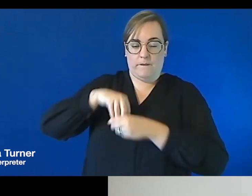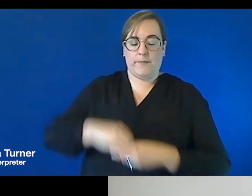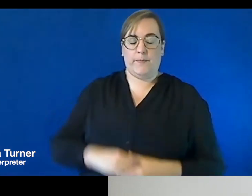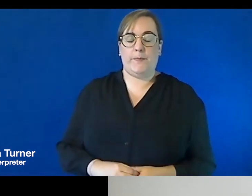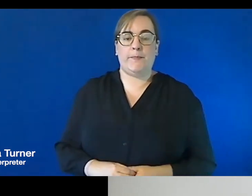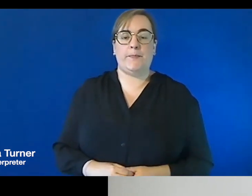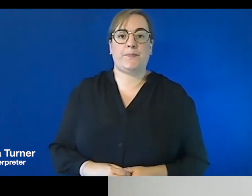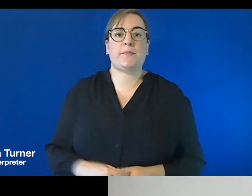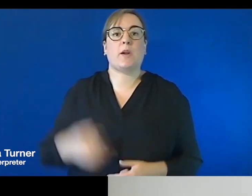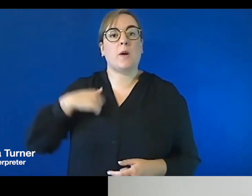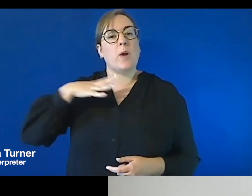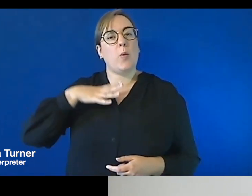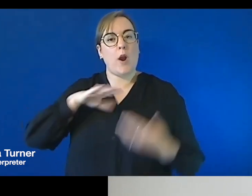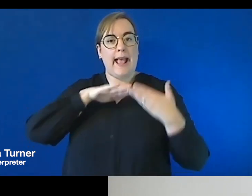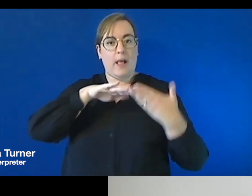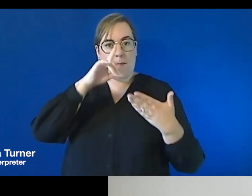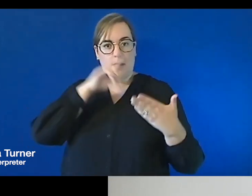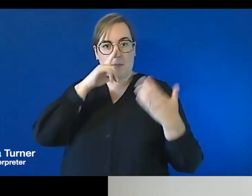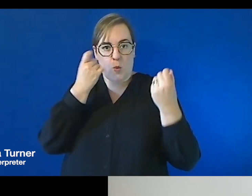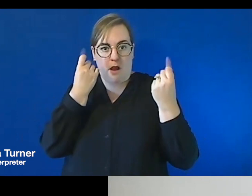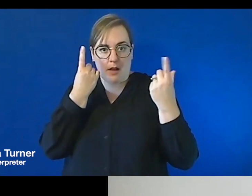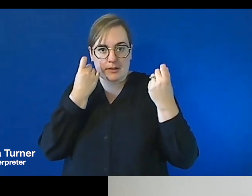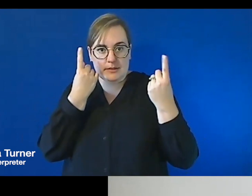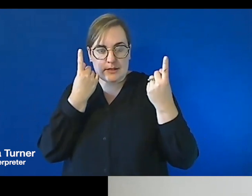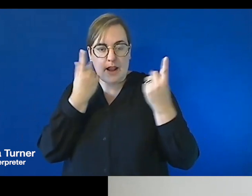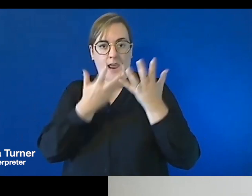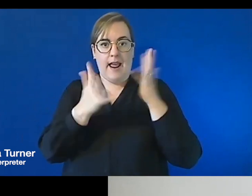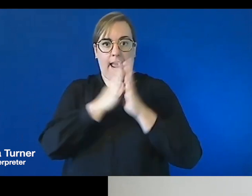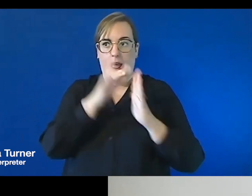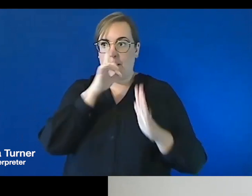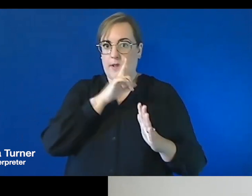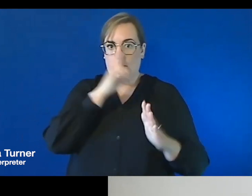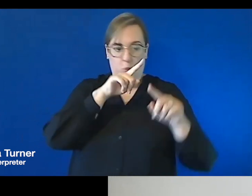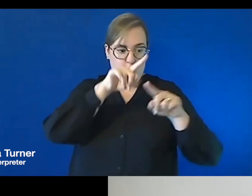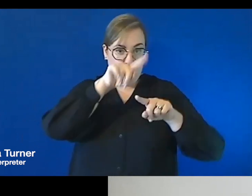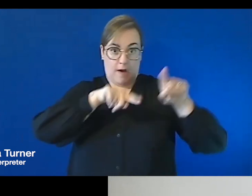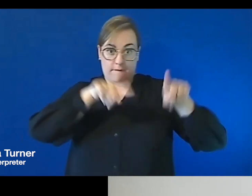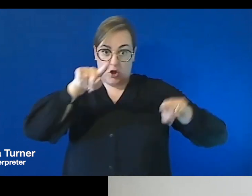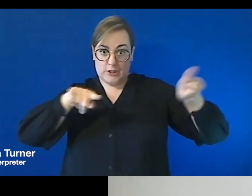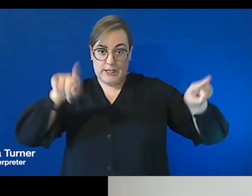understand when how people of different type of diversity feel themselves, how we see the